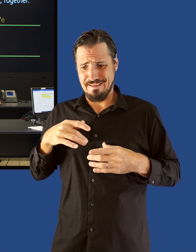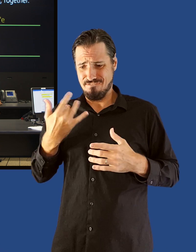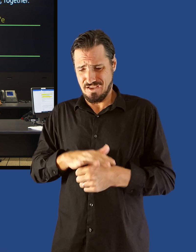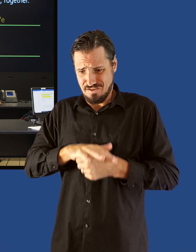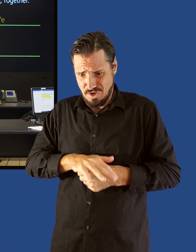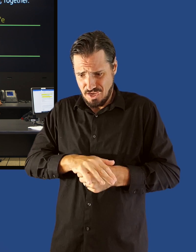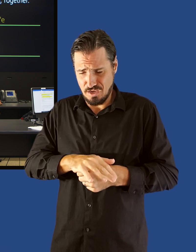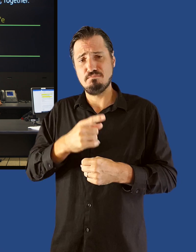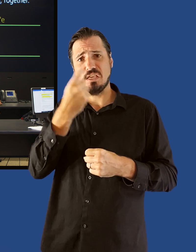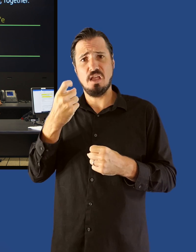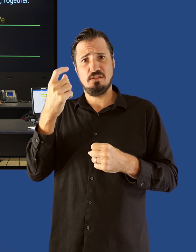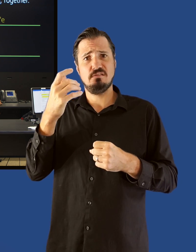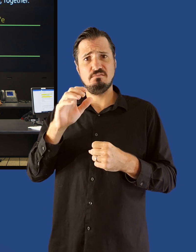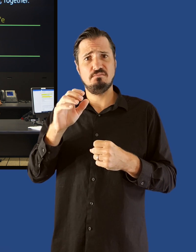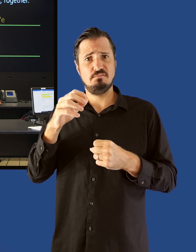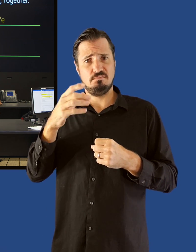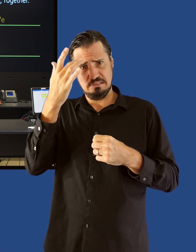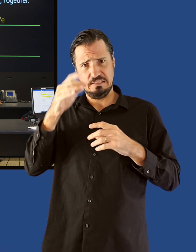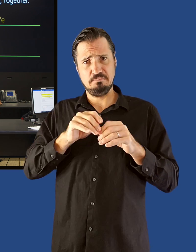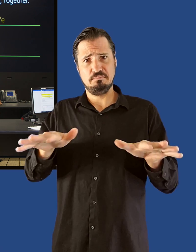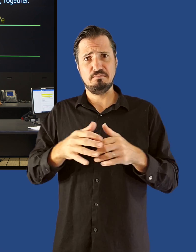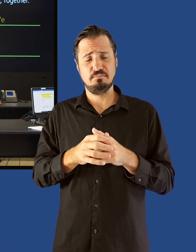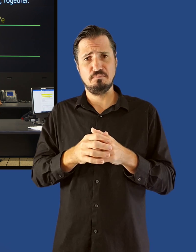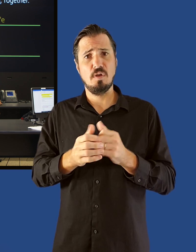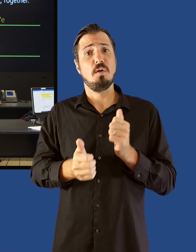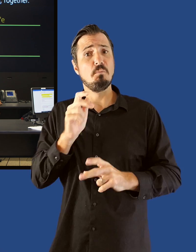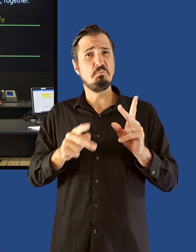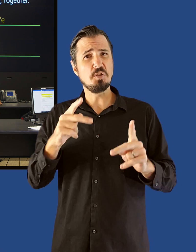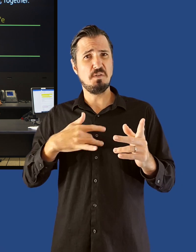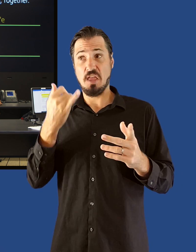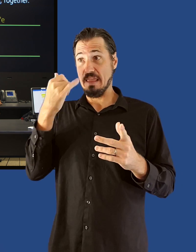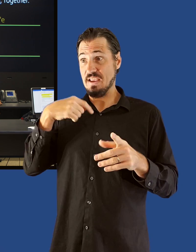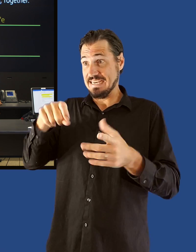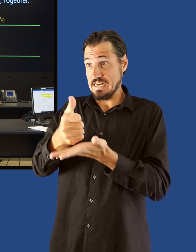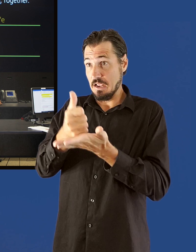But for most, the stress level was moderate or low, and most felt they knew how to find help if needed.